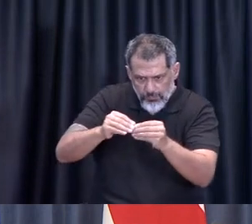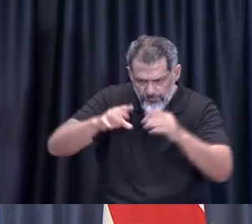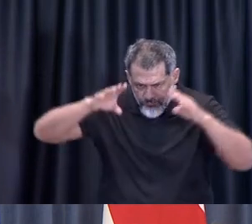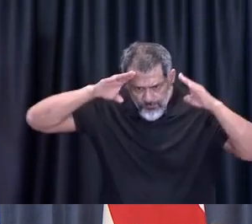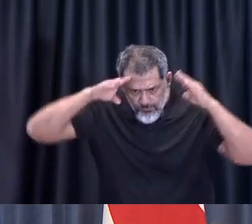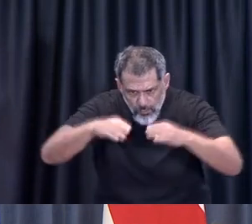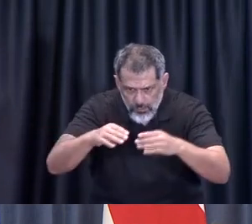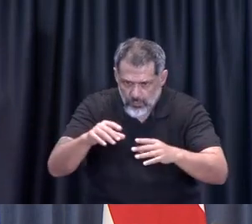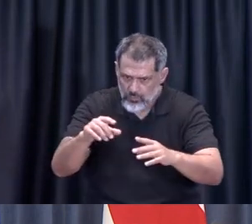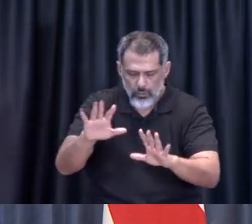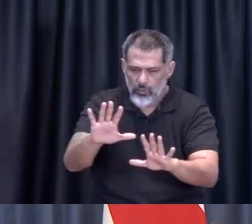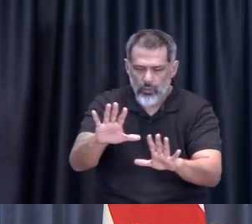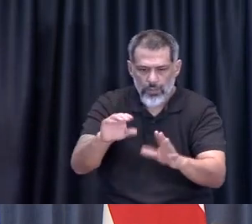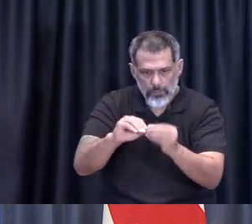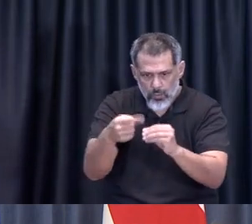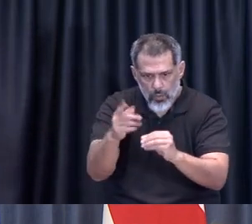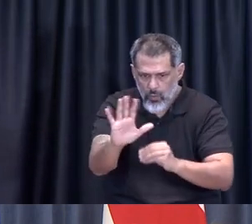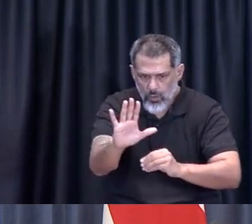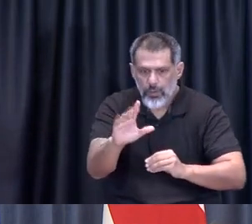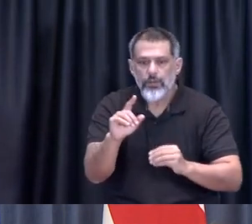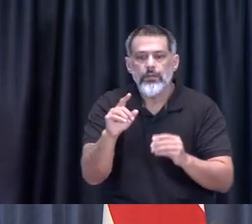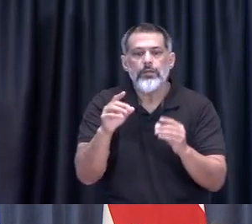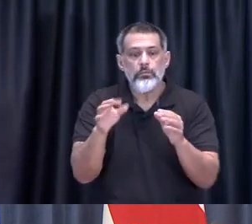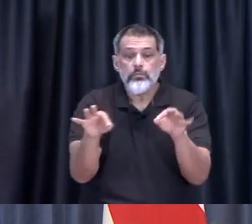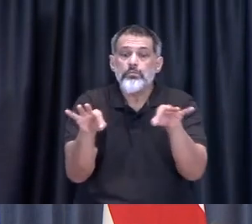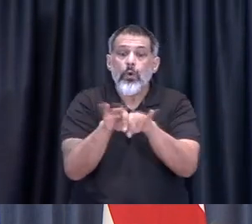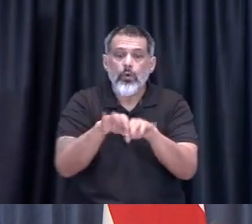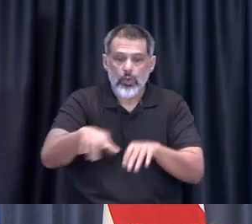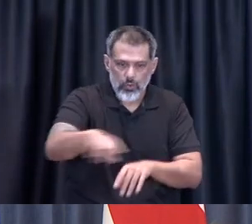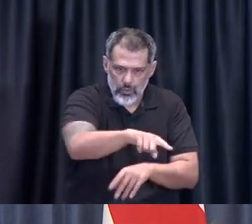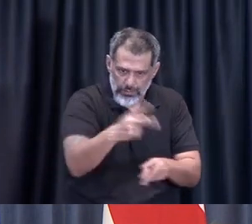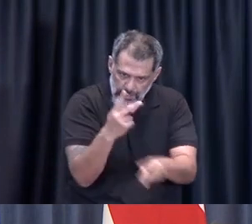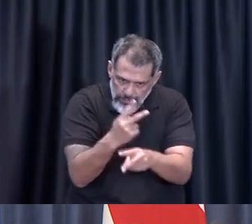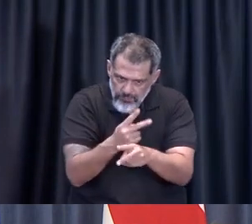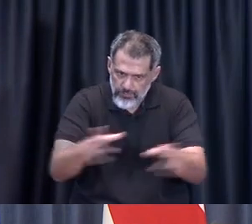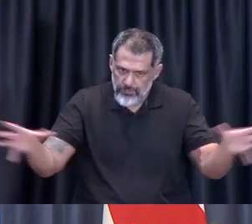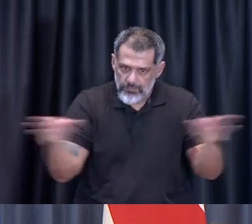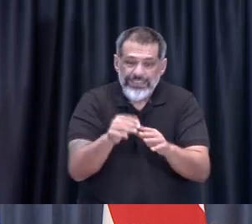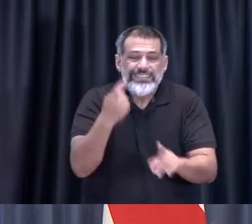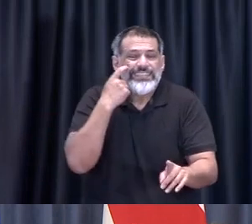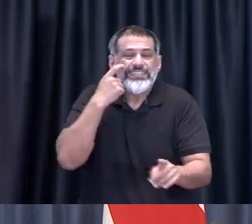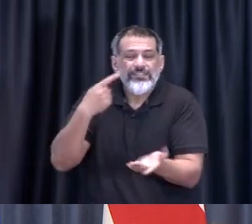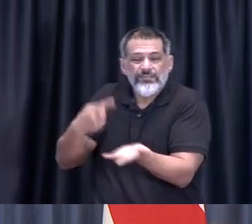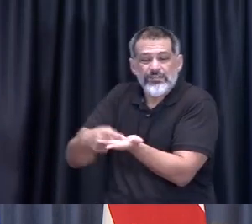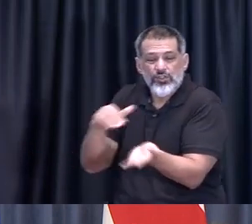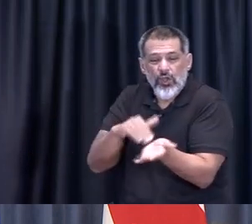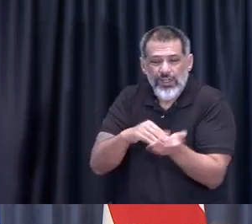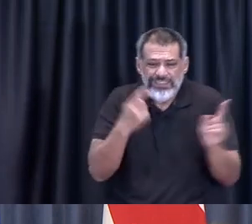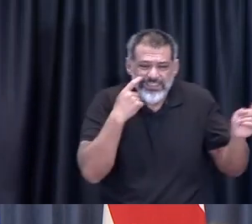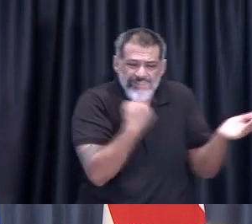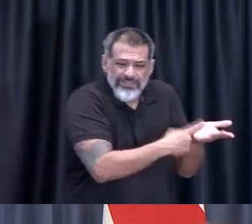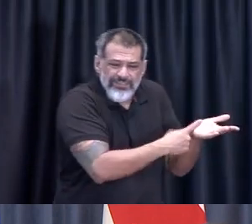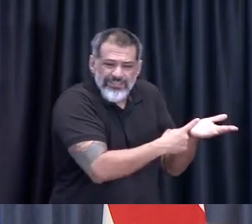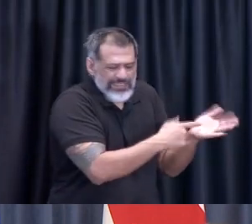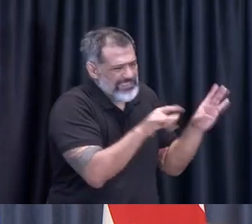with regard to capacity limits. But to be careful in the ways that Dr. de Villa has suggested continuously throughout the pandemic with regard